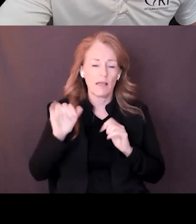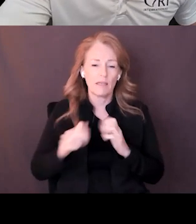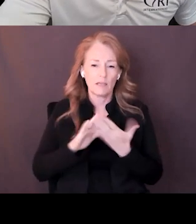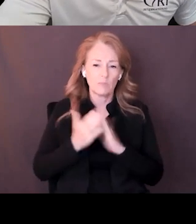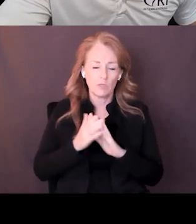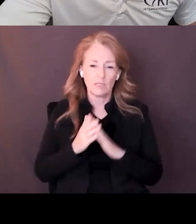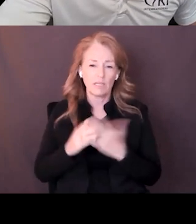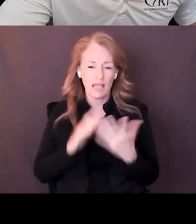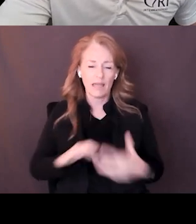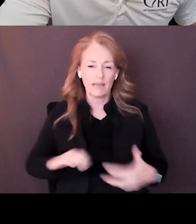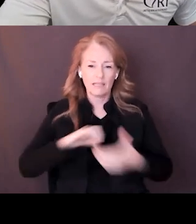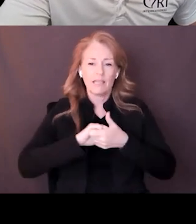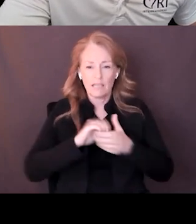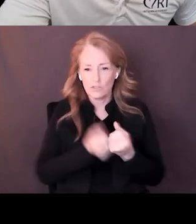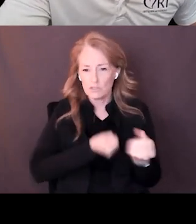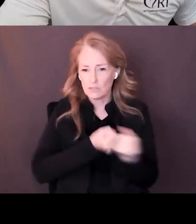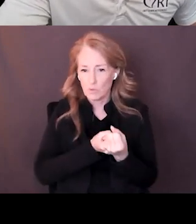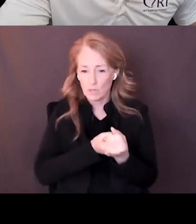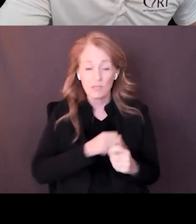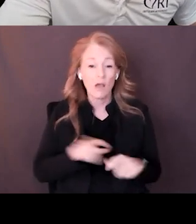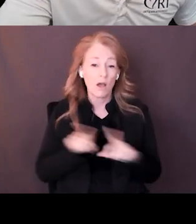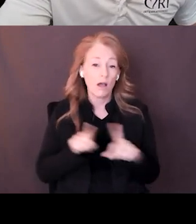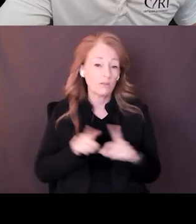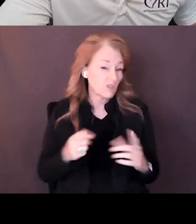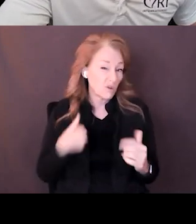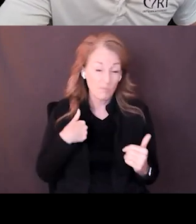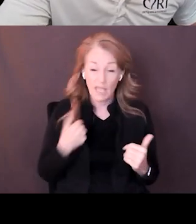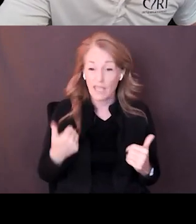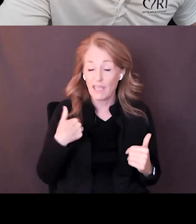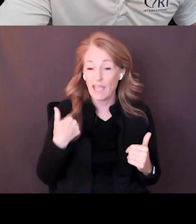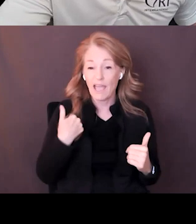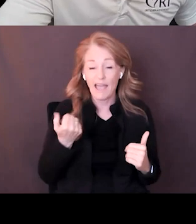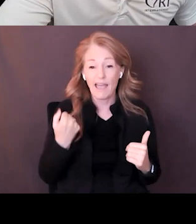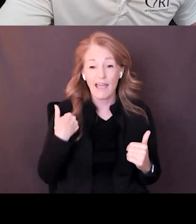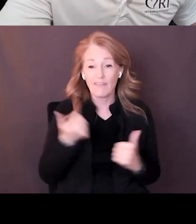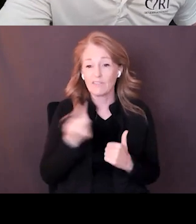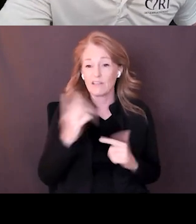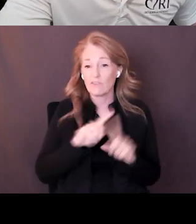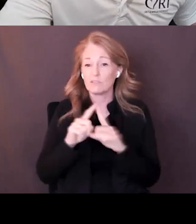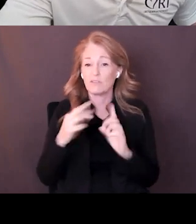OTHER TIMES IS THEY SERVE MULTIPLE ROLES.